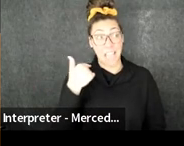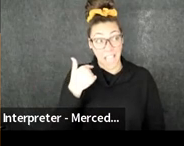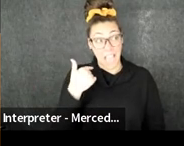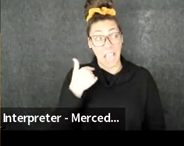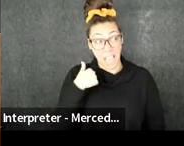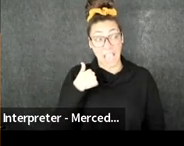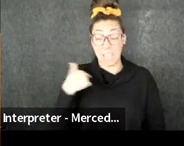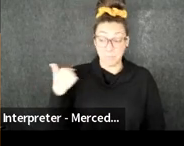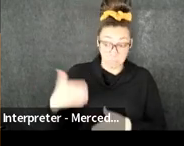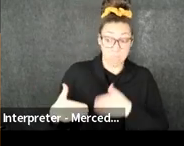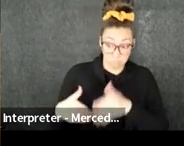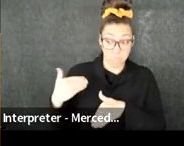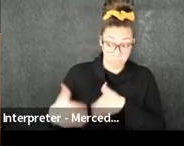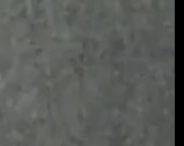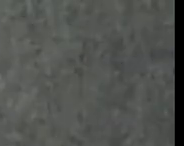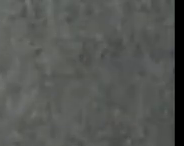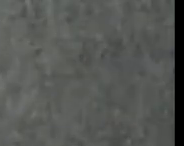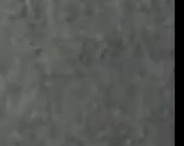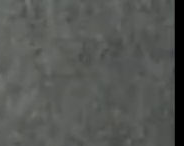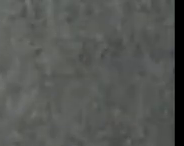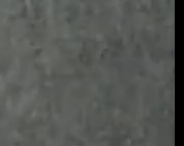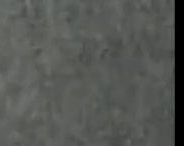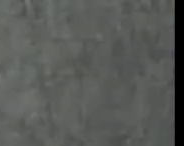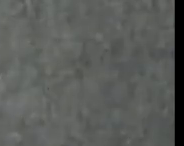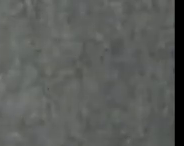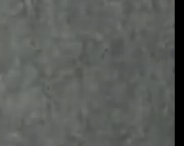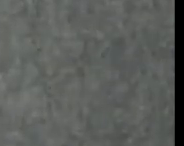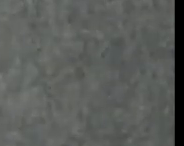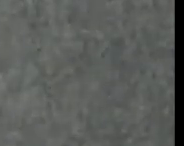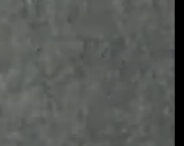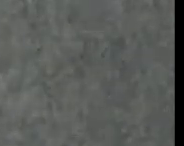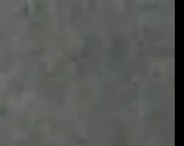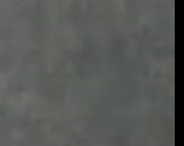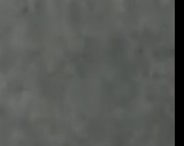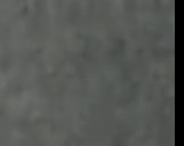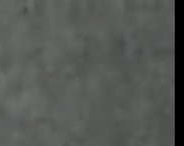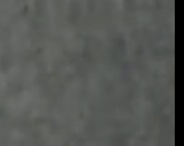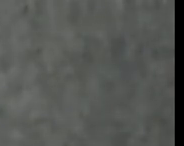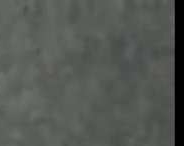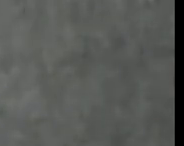and if I if I kind of go with them, then then they might do that.